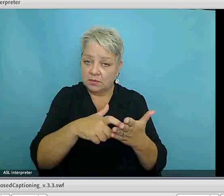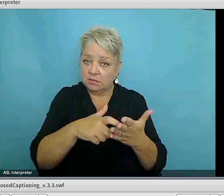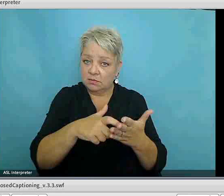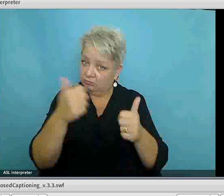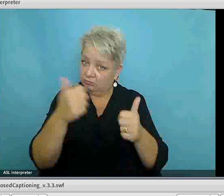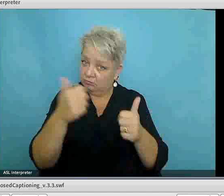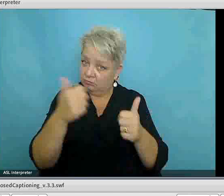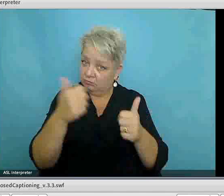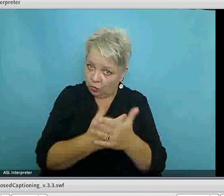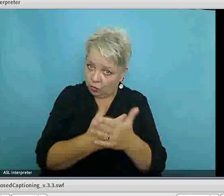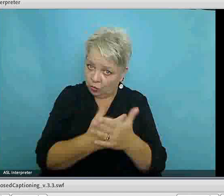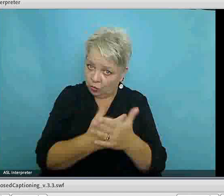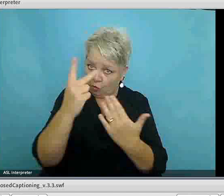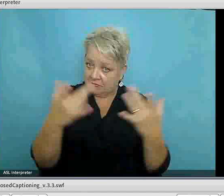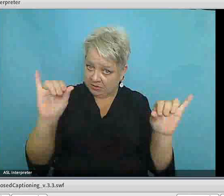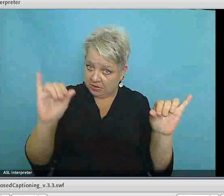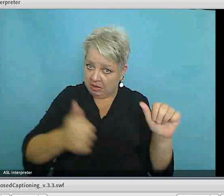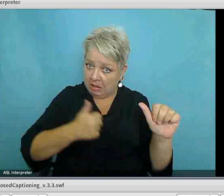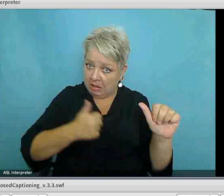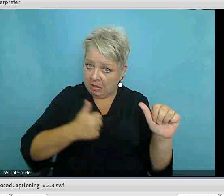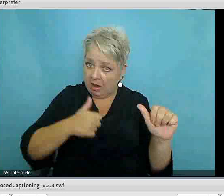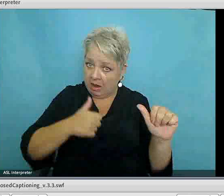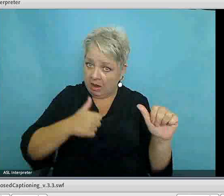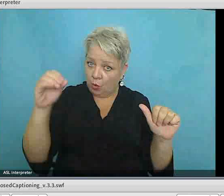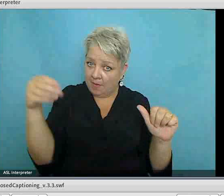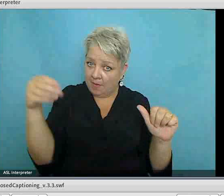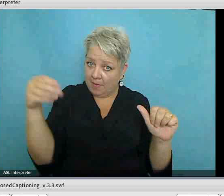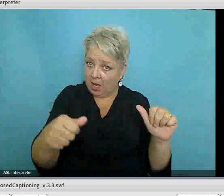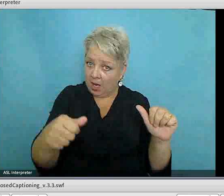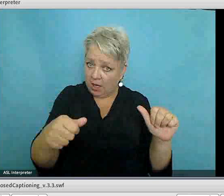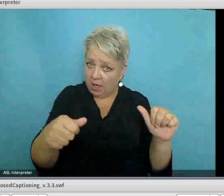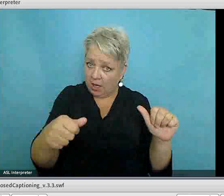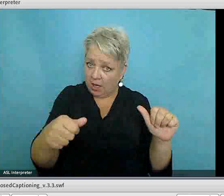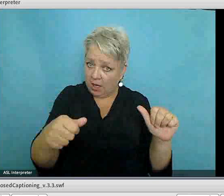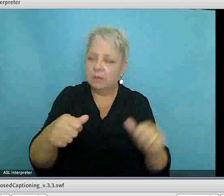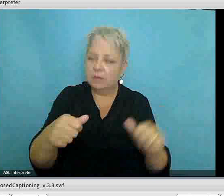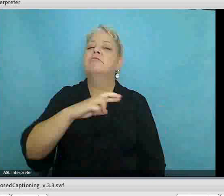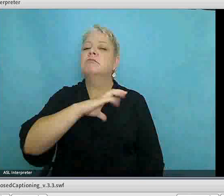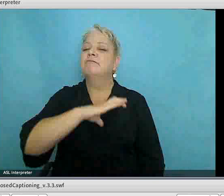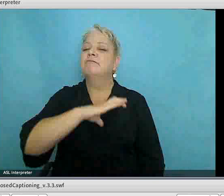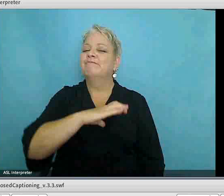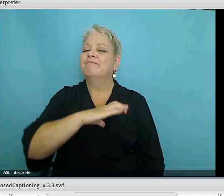All of the plans have agreed -- I am talking now about pharmacy copays.